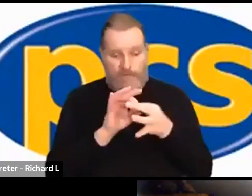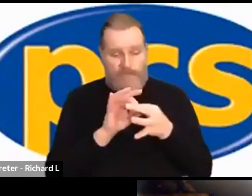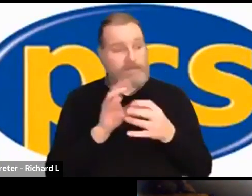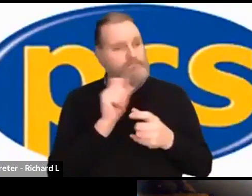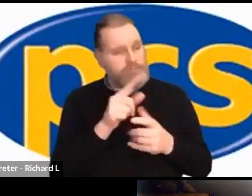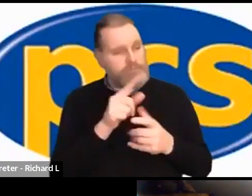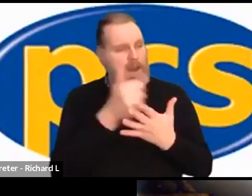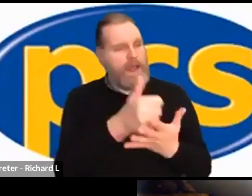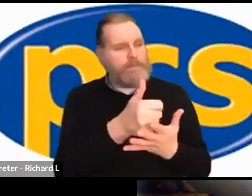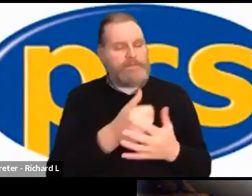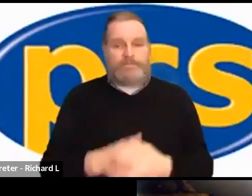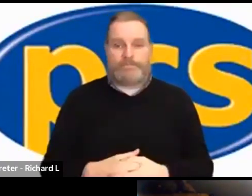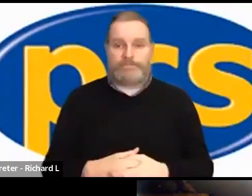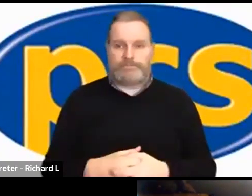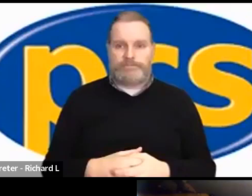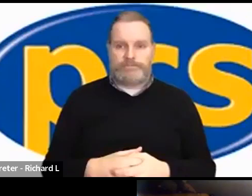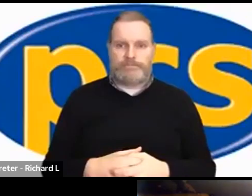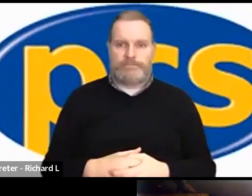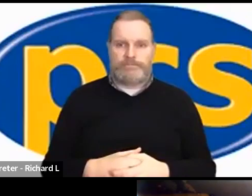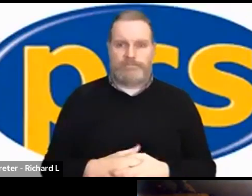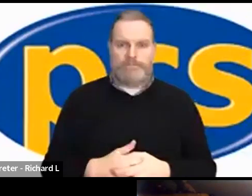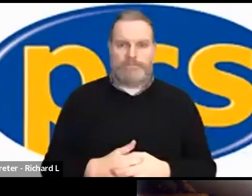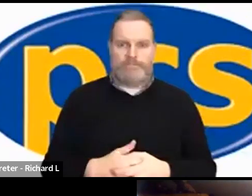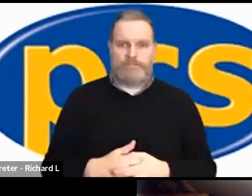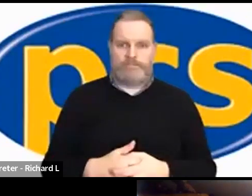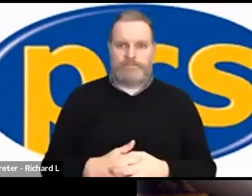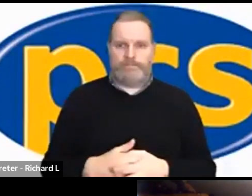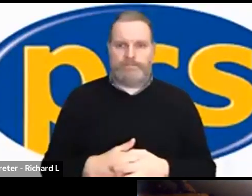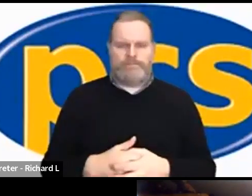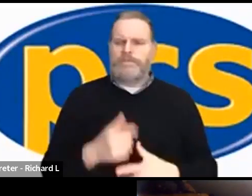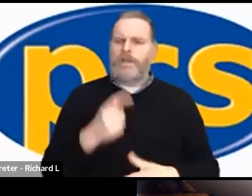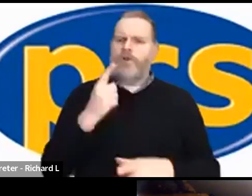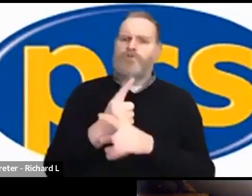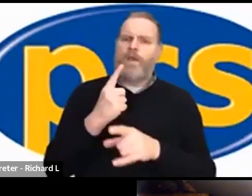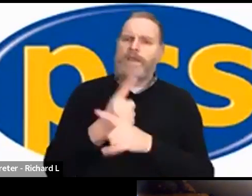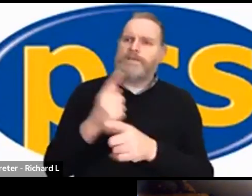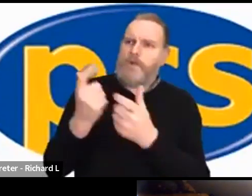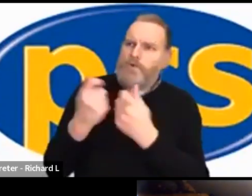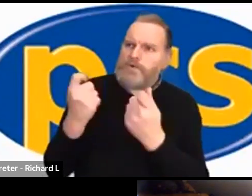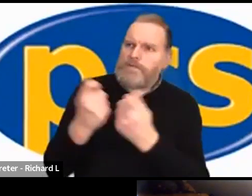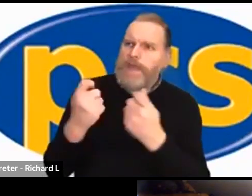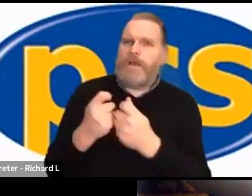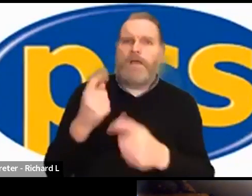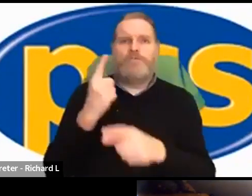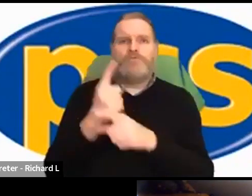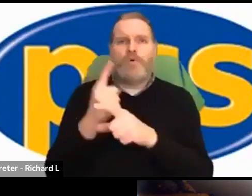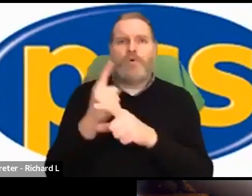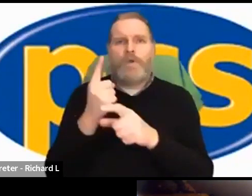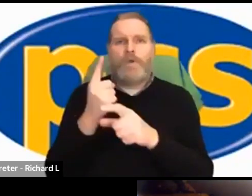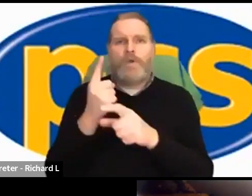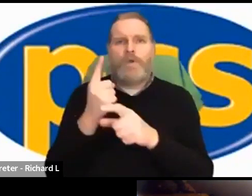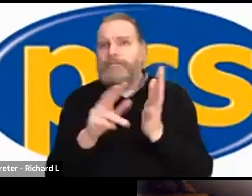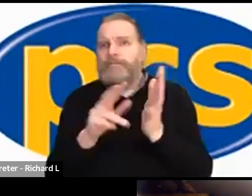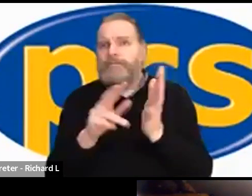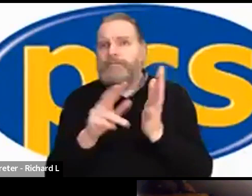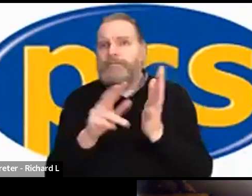speak to you, or contact you by email. Okay, in terms of Okay? In terms of the question Okay? In terms of the question. I'm speaking to the media. It is not unlawful to speak